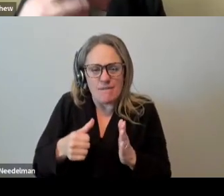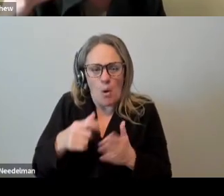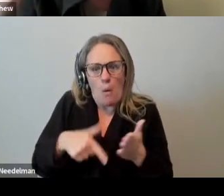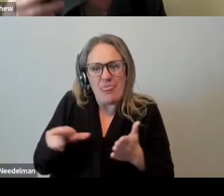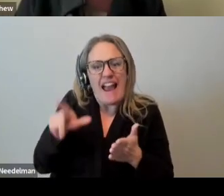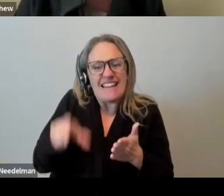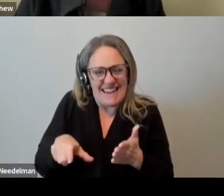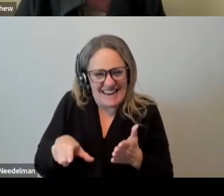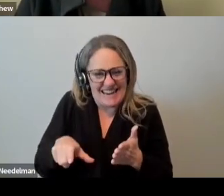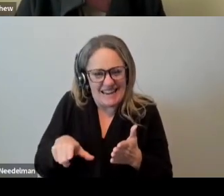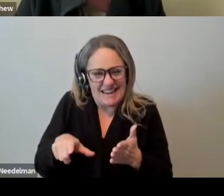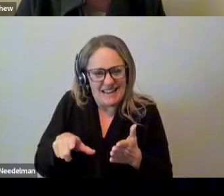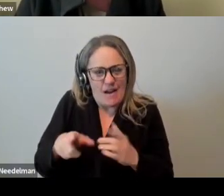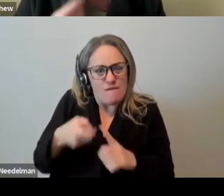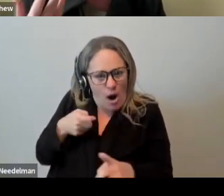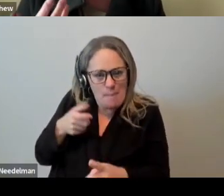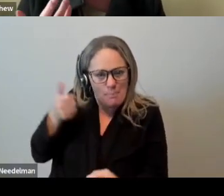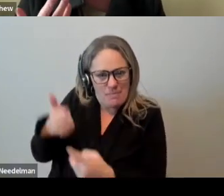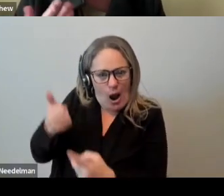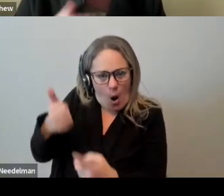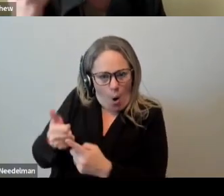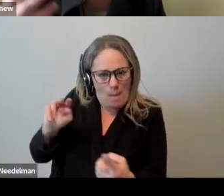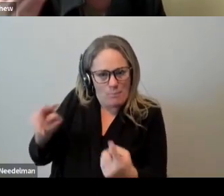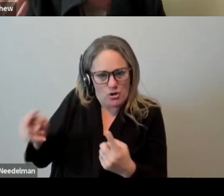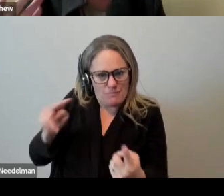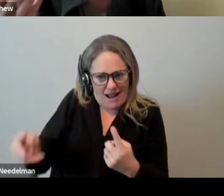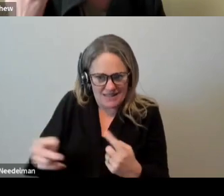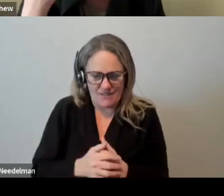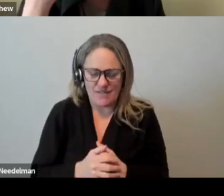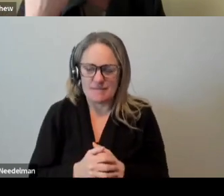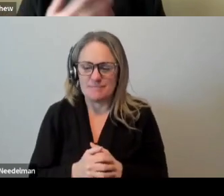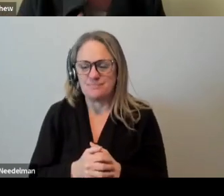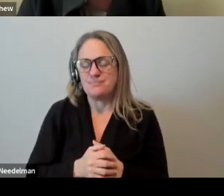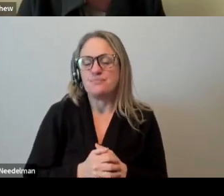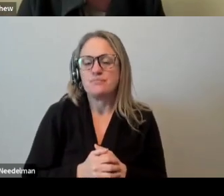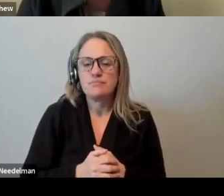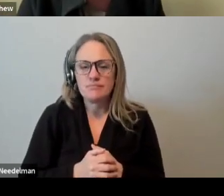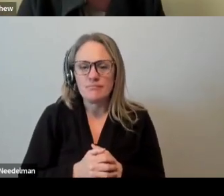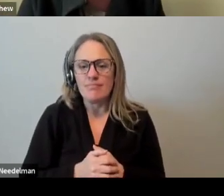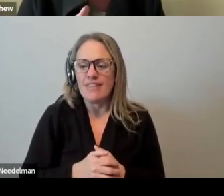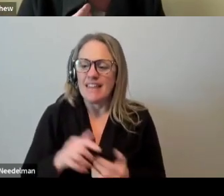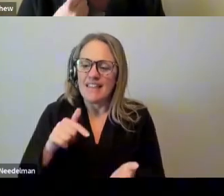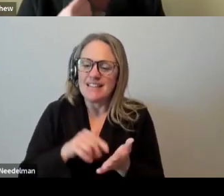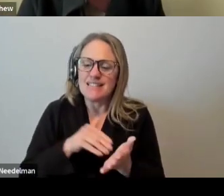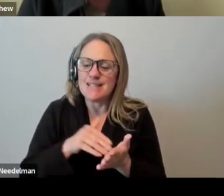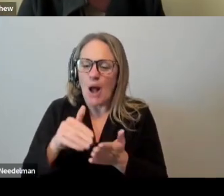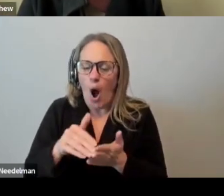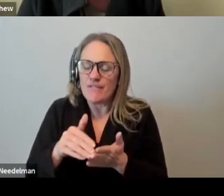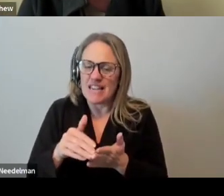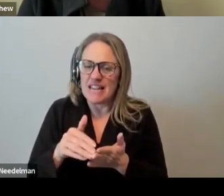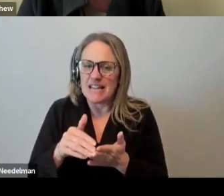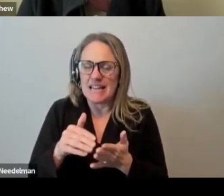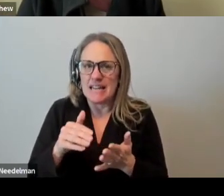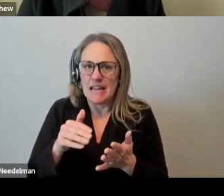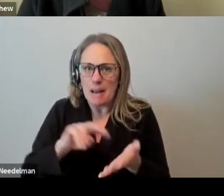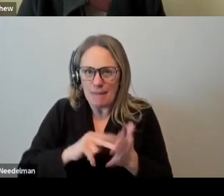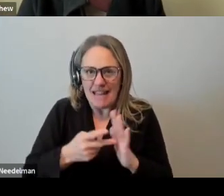and the things that they, they make to solve those problems. This is also often read to the idea that disabled people need